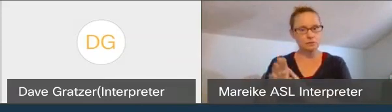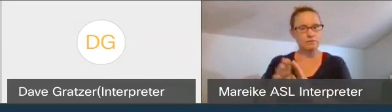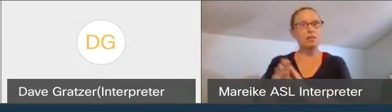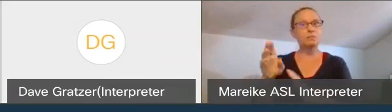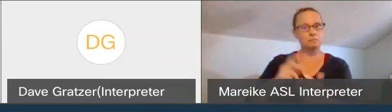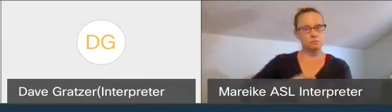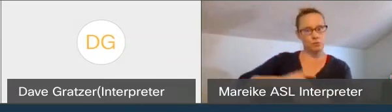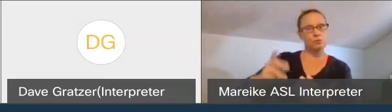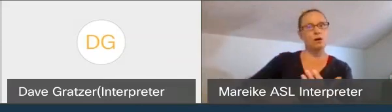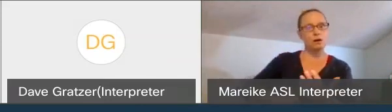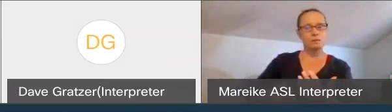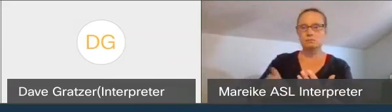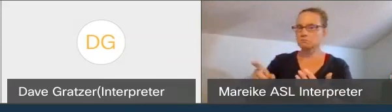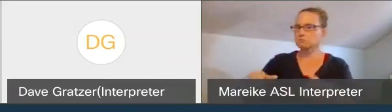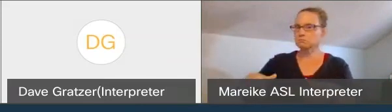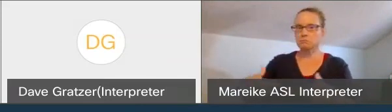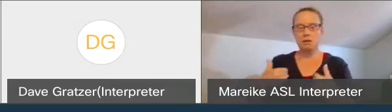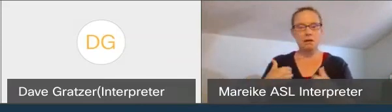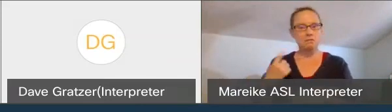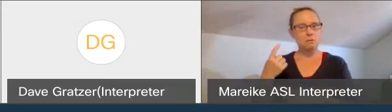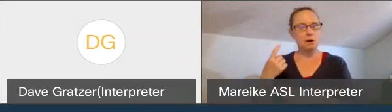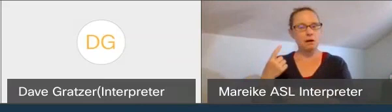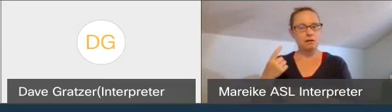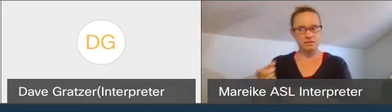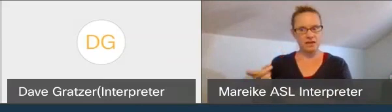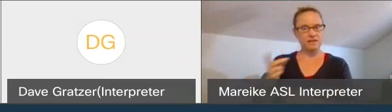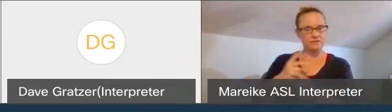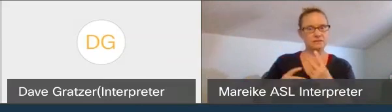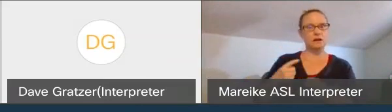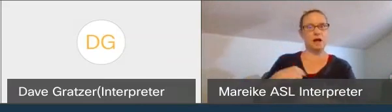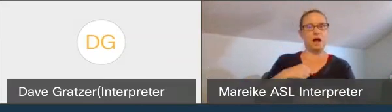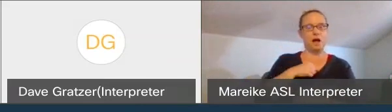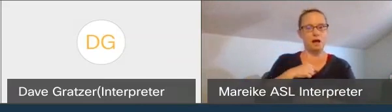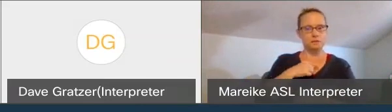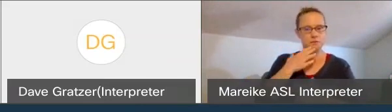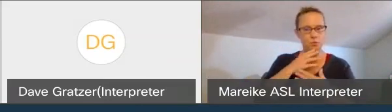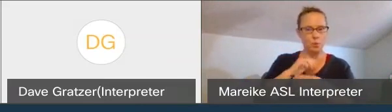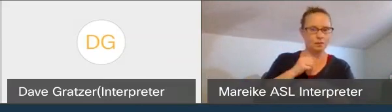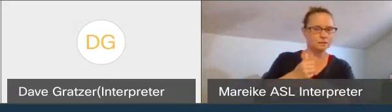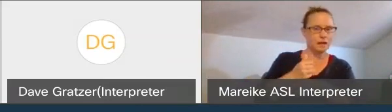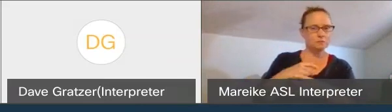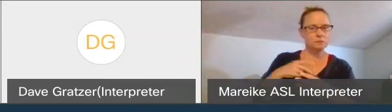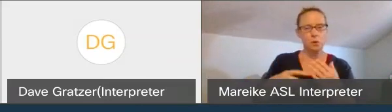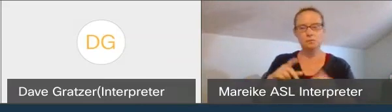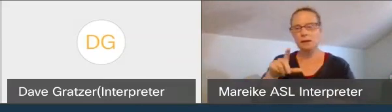that they have not had and they came out to visit us. Other well-established programs, like Los Angeles and San Francisco and Houston,